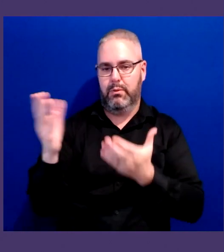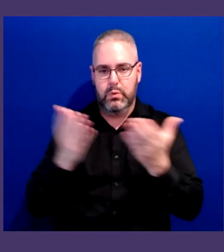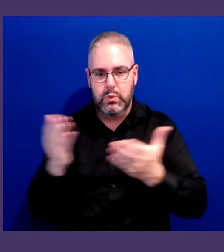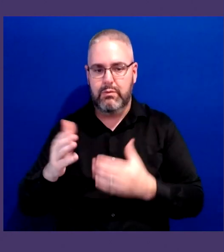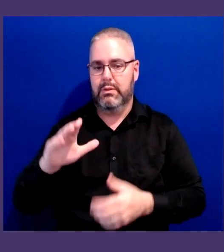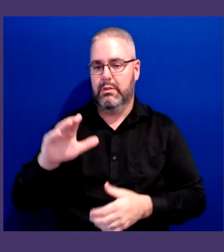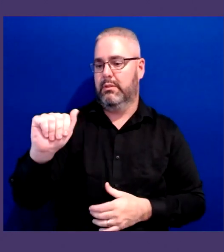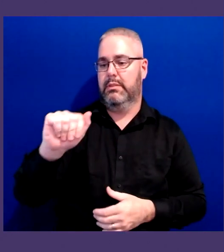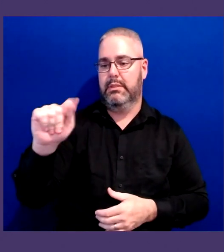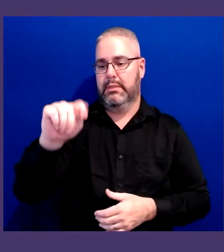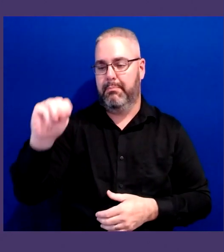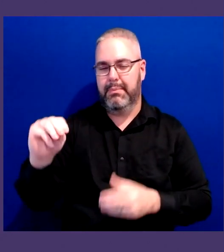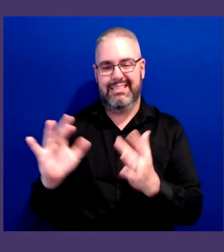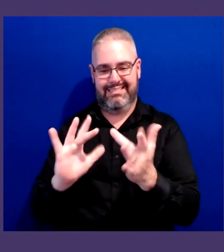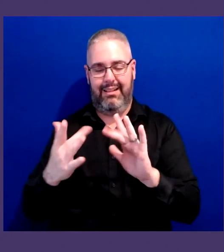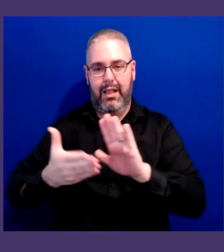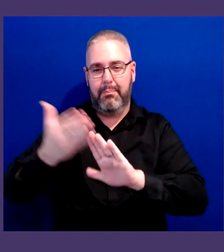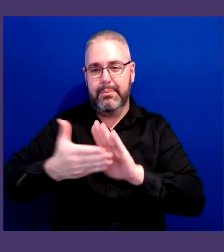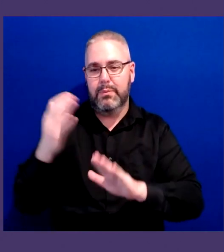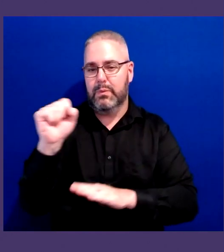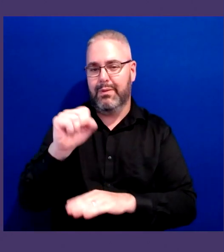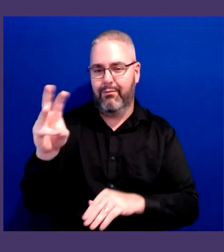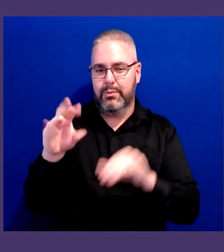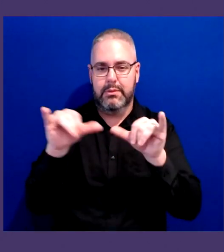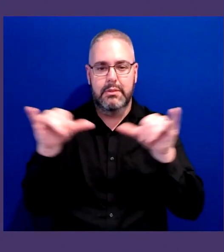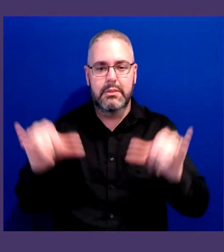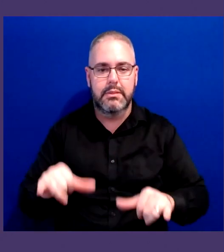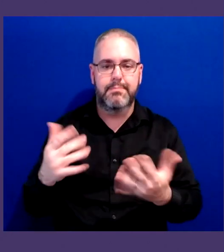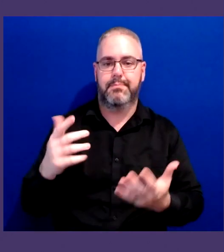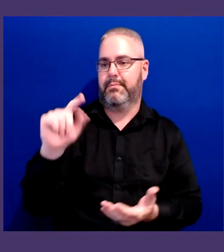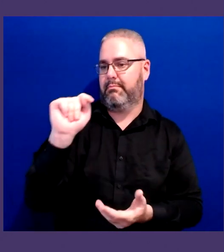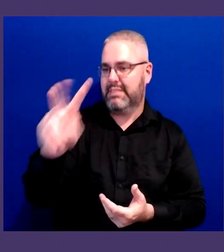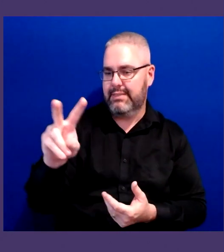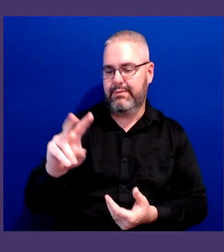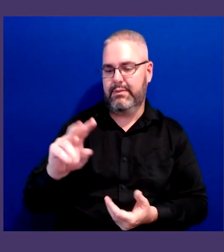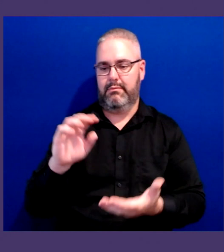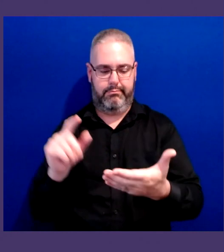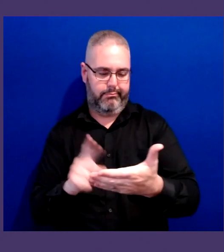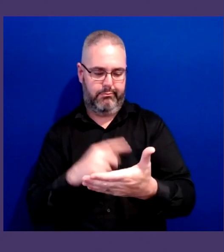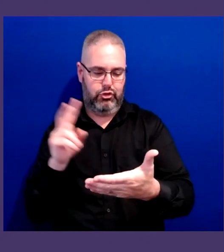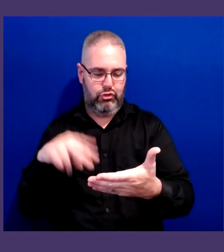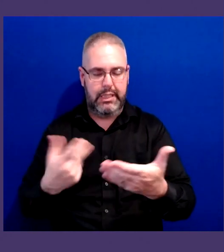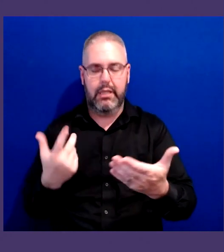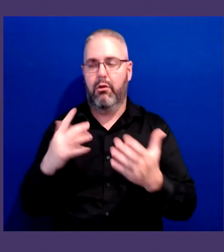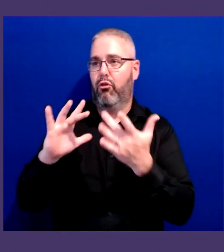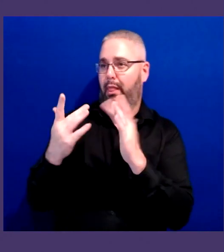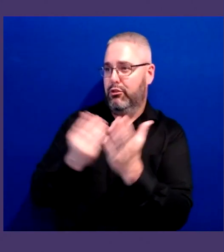digital operating software systems, TVs, e-readers, online shopping, all of this needs to come into compliance